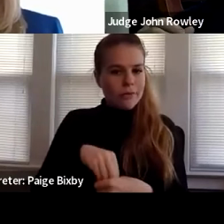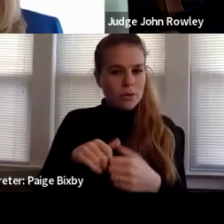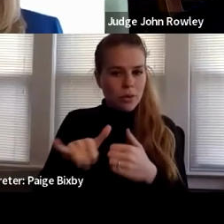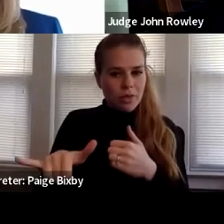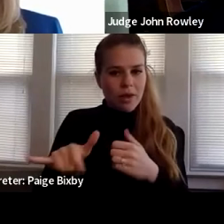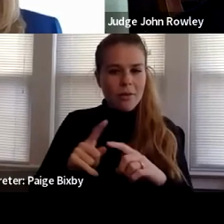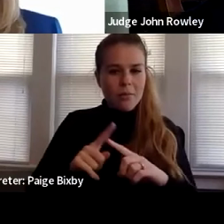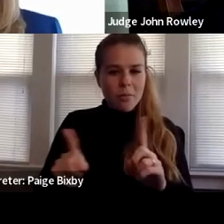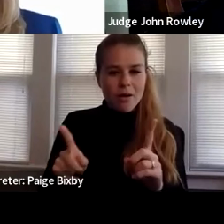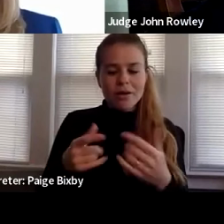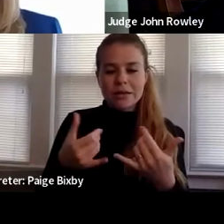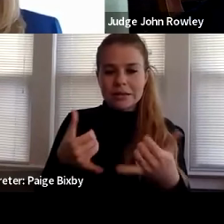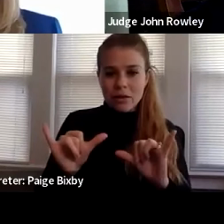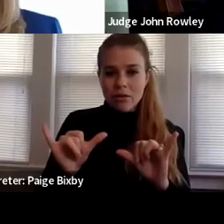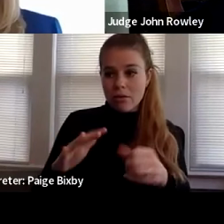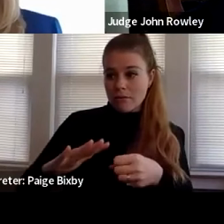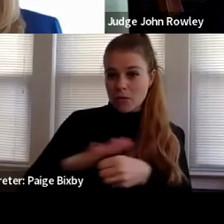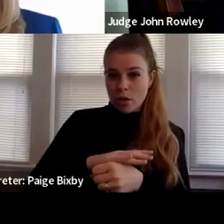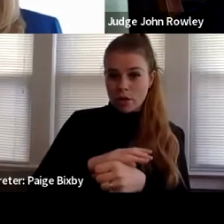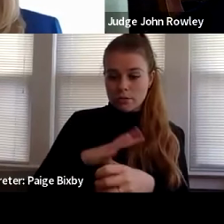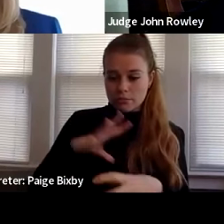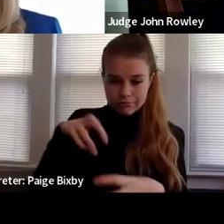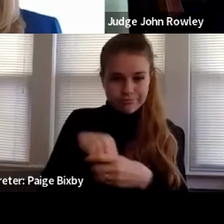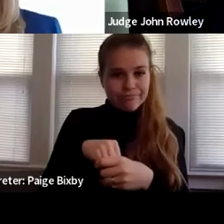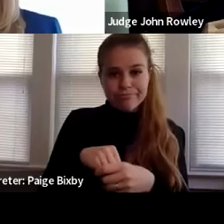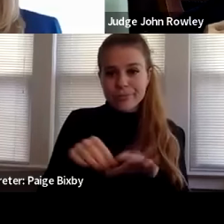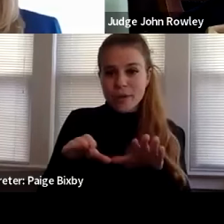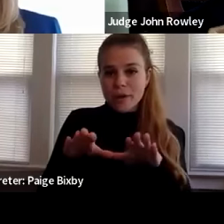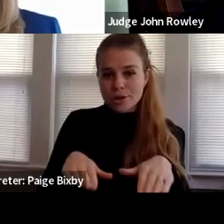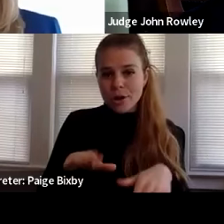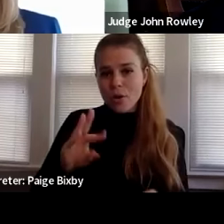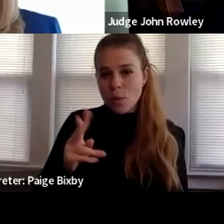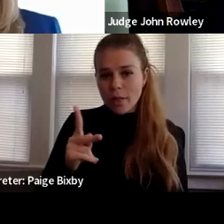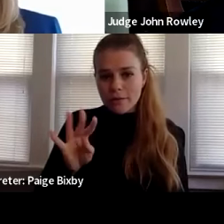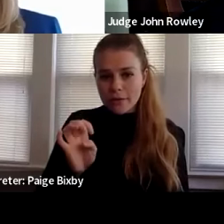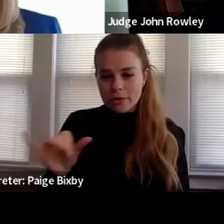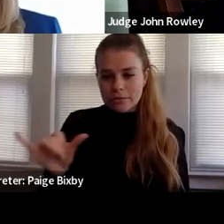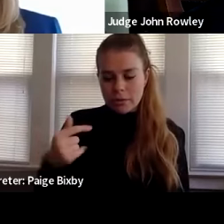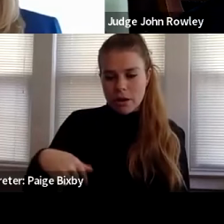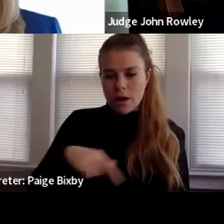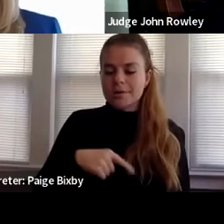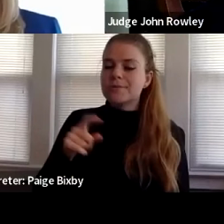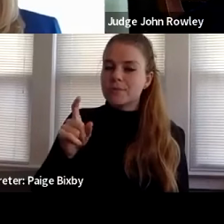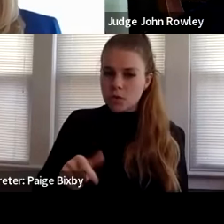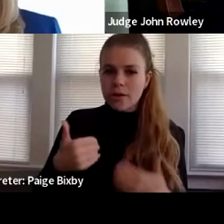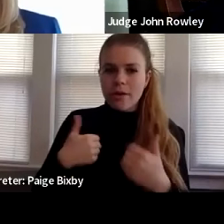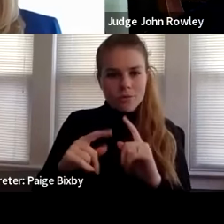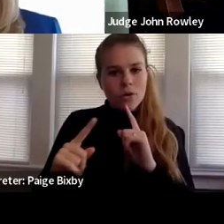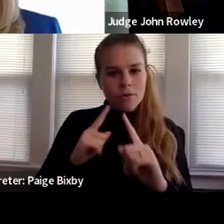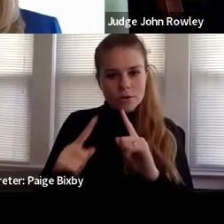But even with fully invested child welfare, like we have, we have to have conversations at the highest level,